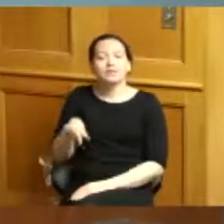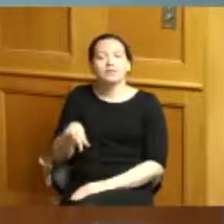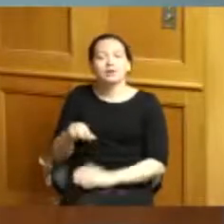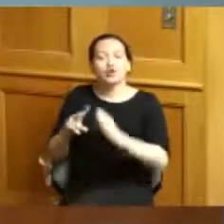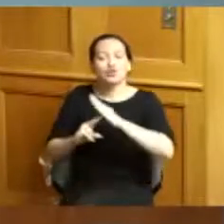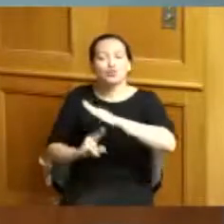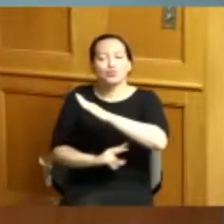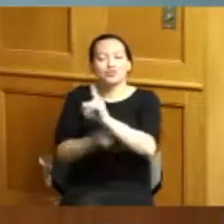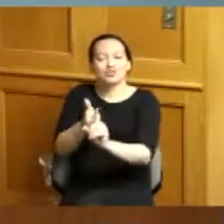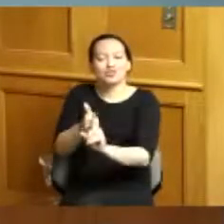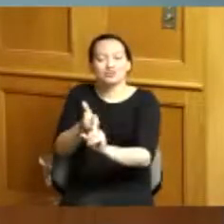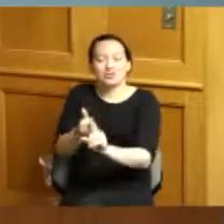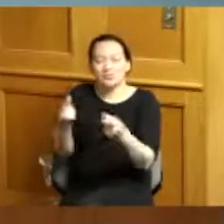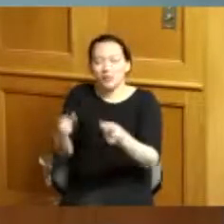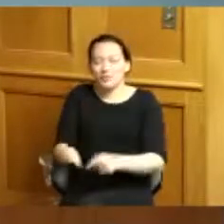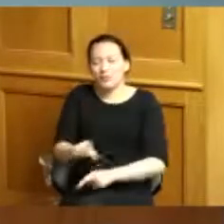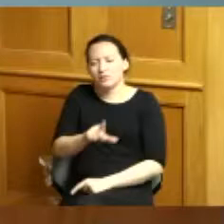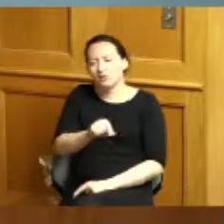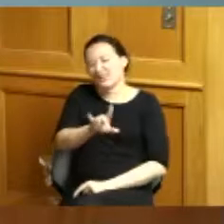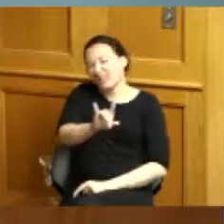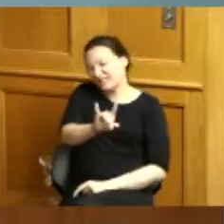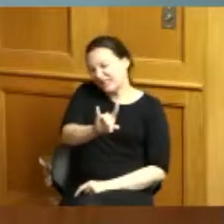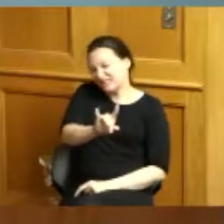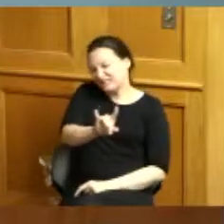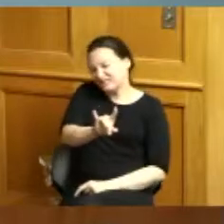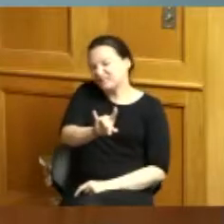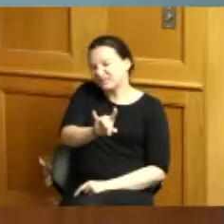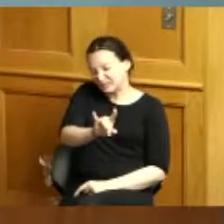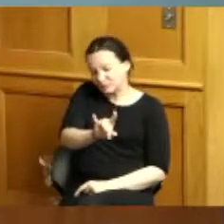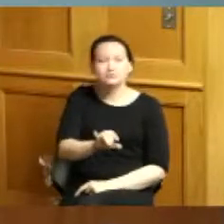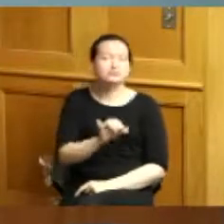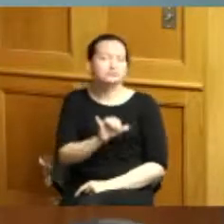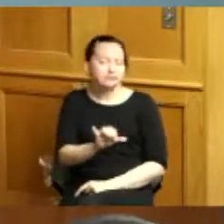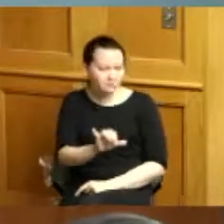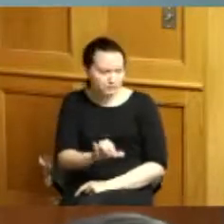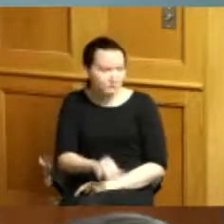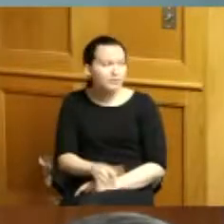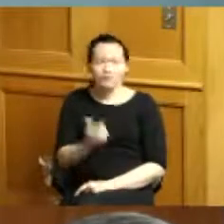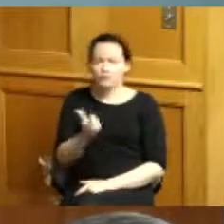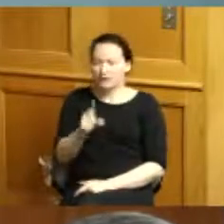bridge itself came about I believe in 2018. yeah okay I'm just trying trying to understand